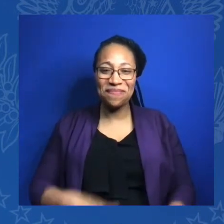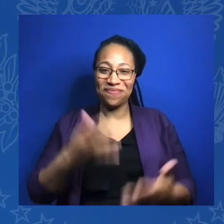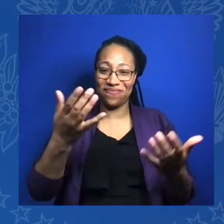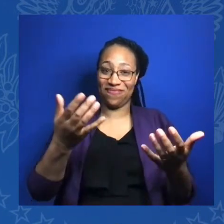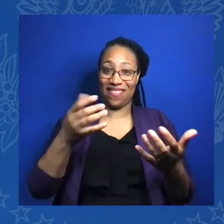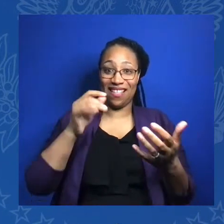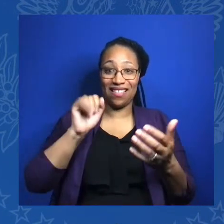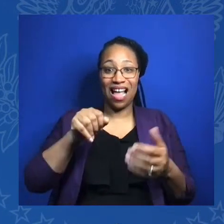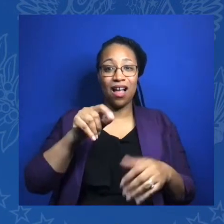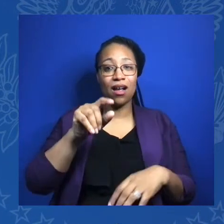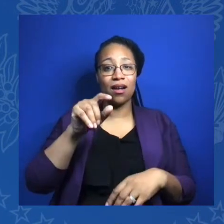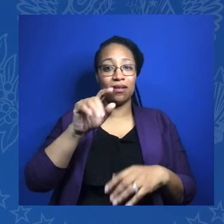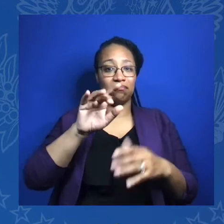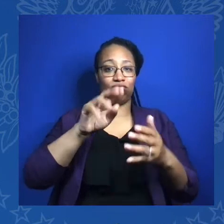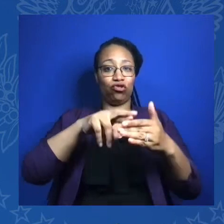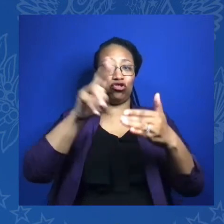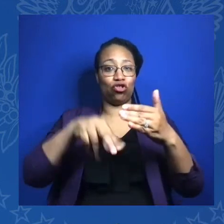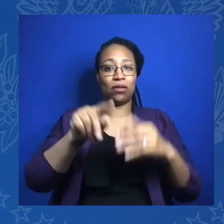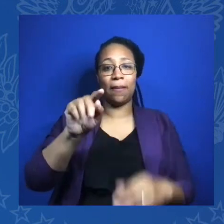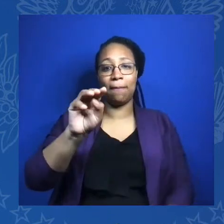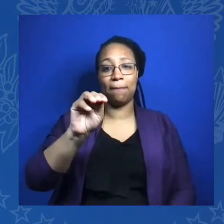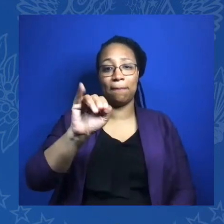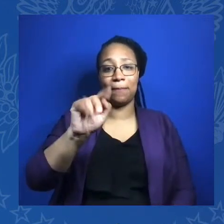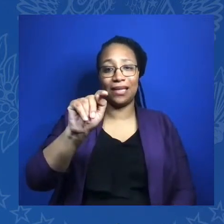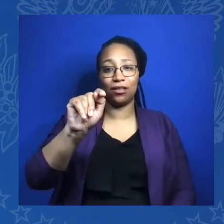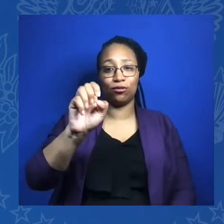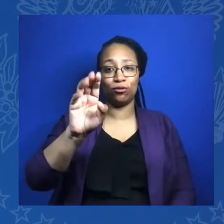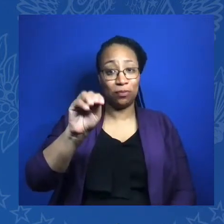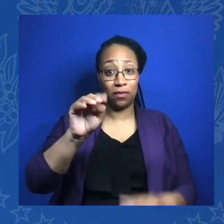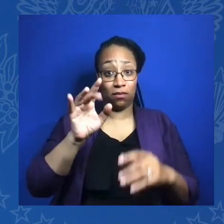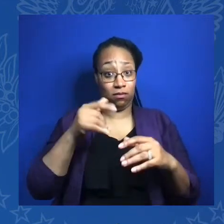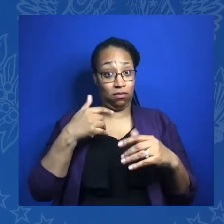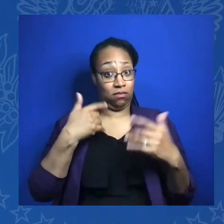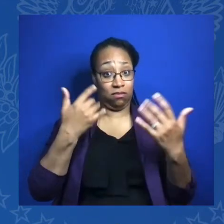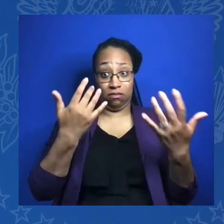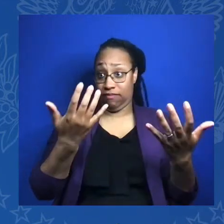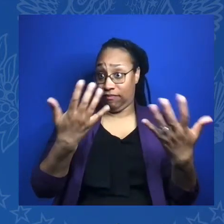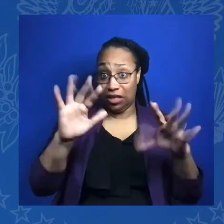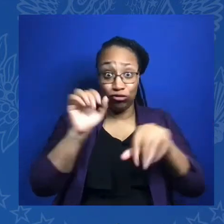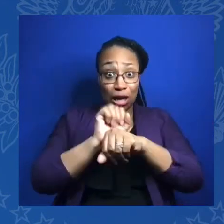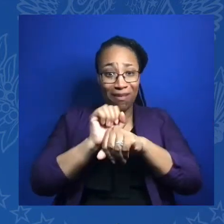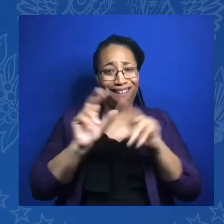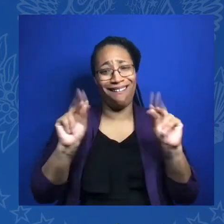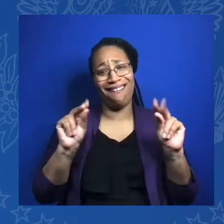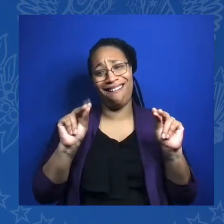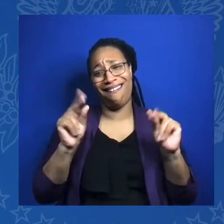Oooh -- The President: What are you wooing about like that? Like you think that's not reasonable?